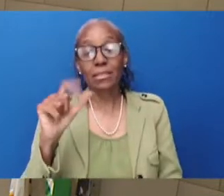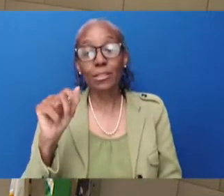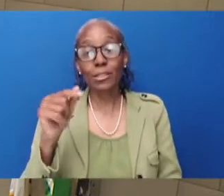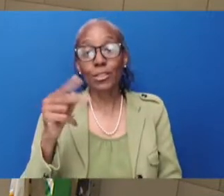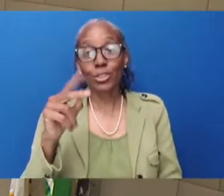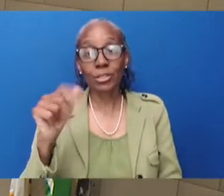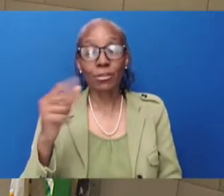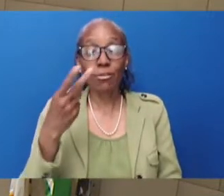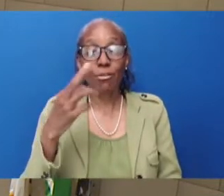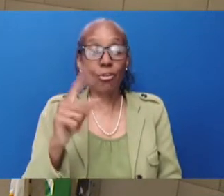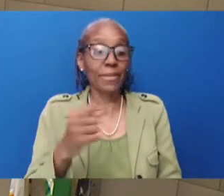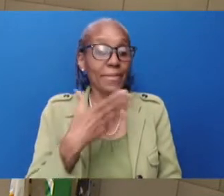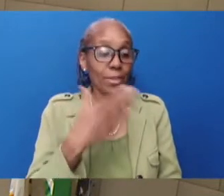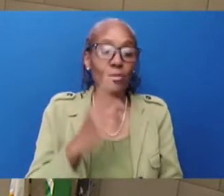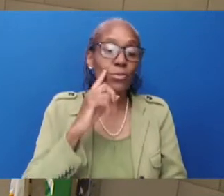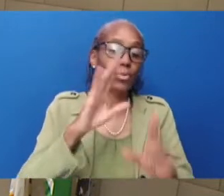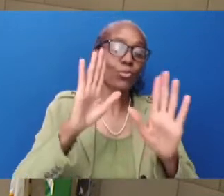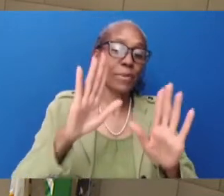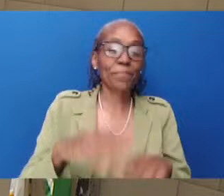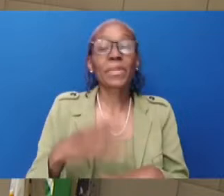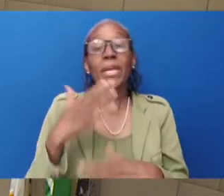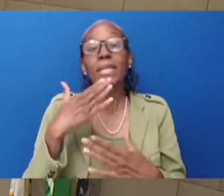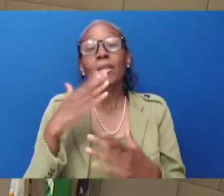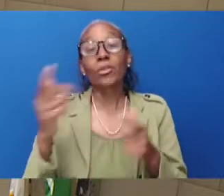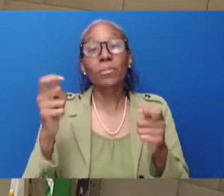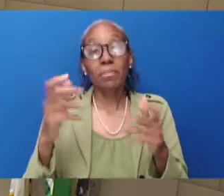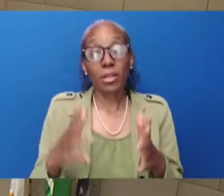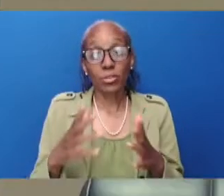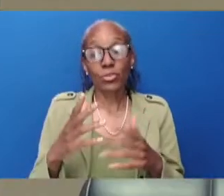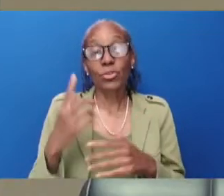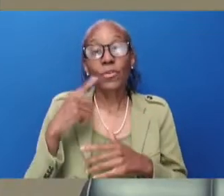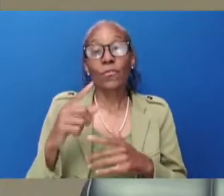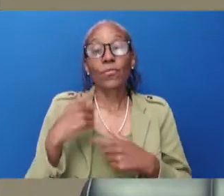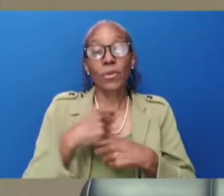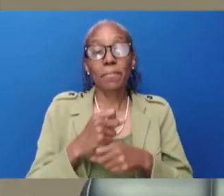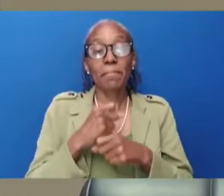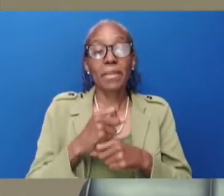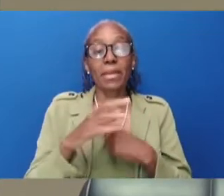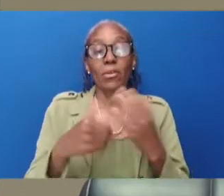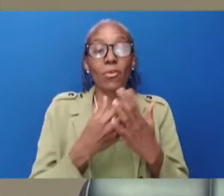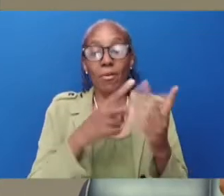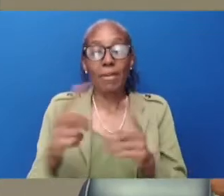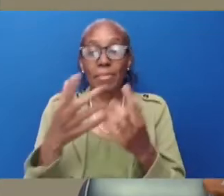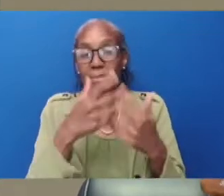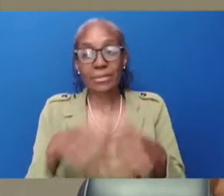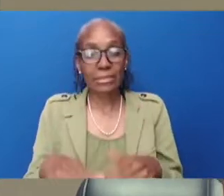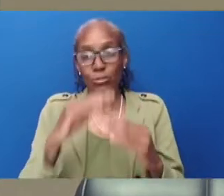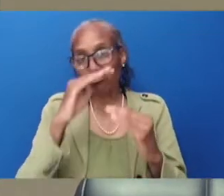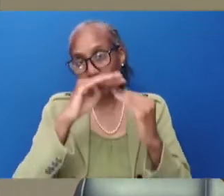COMMISSIONER ALTMAN? MS. LASHONDA HART, THANK YOU.